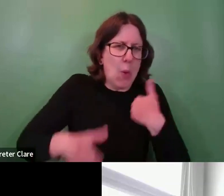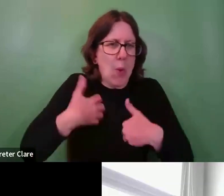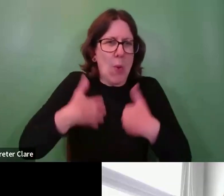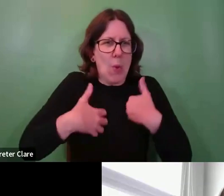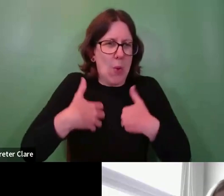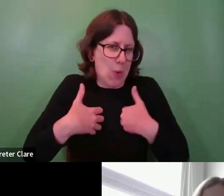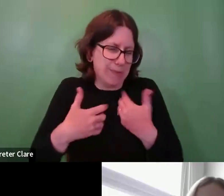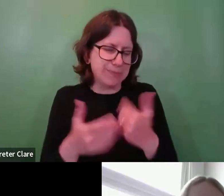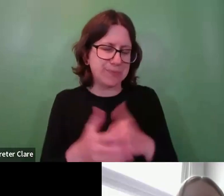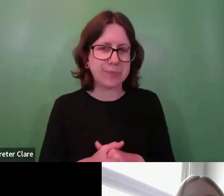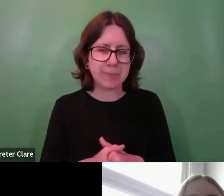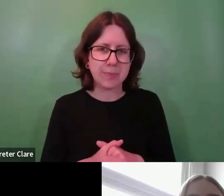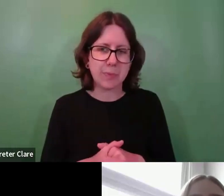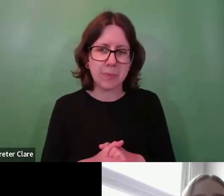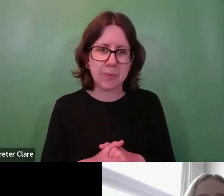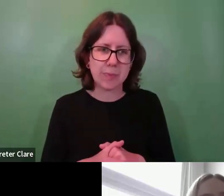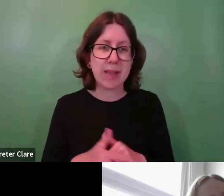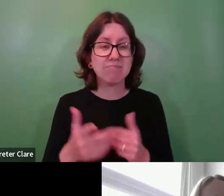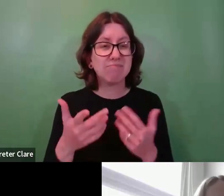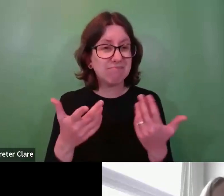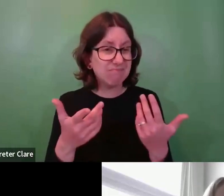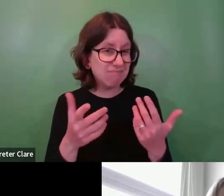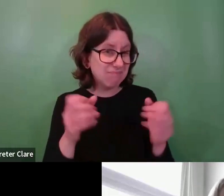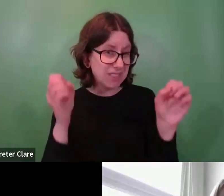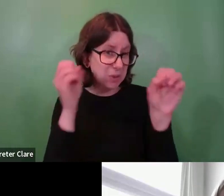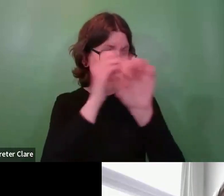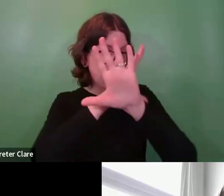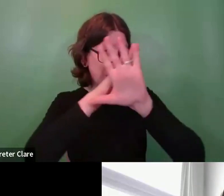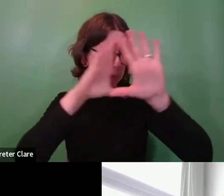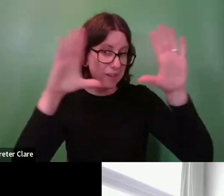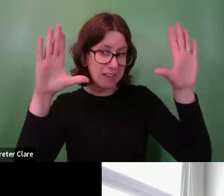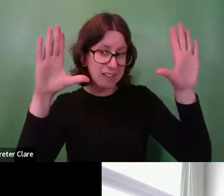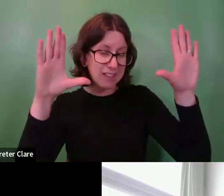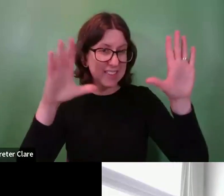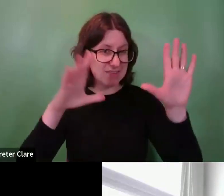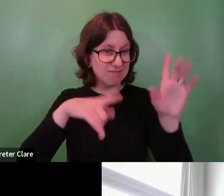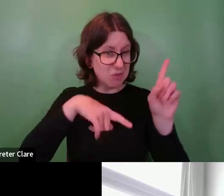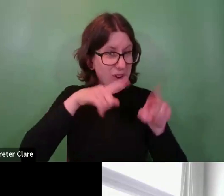To give you a bit of a picture about the variety as well is some